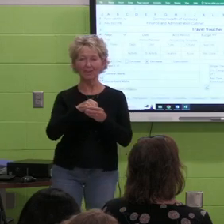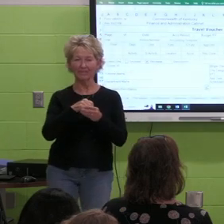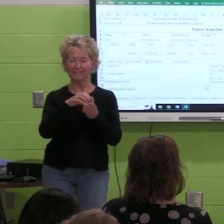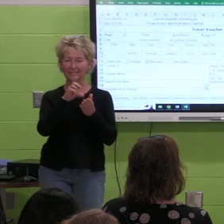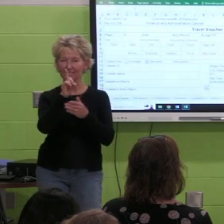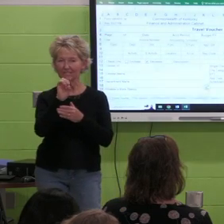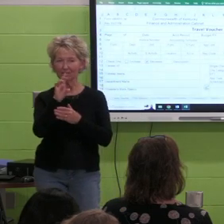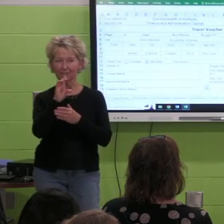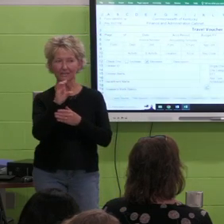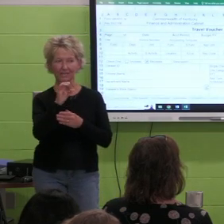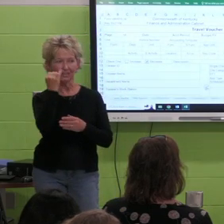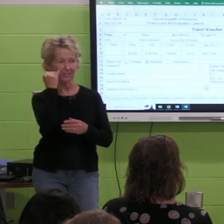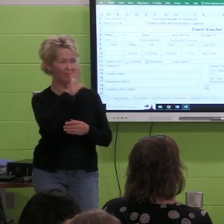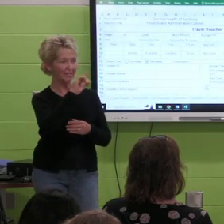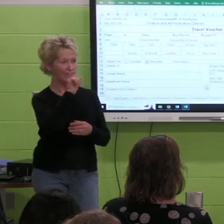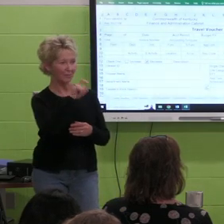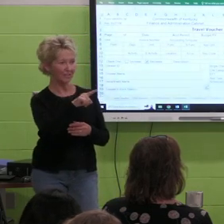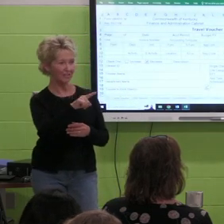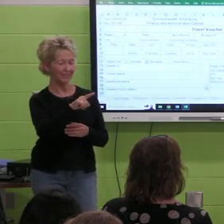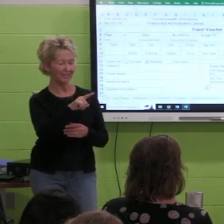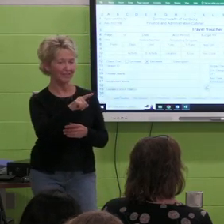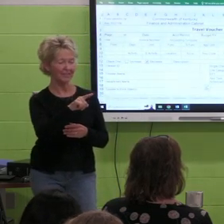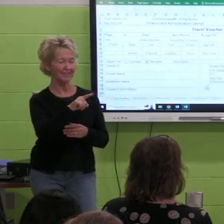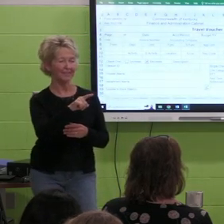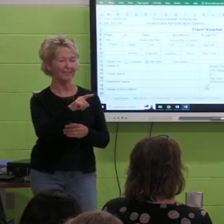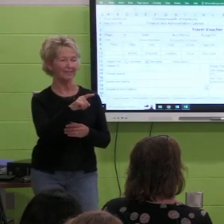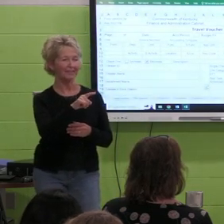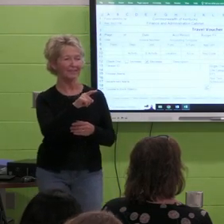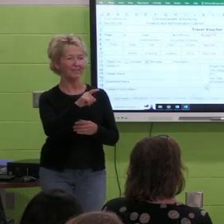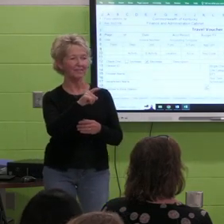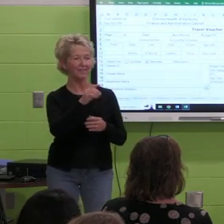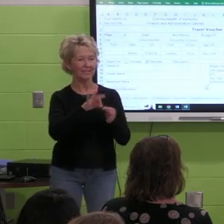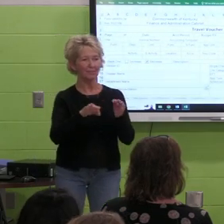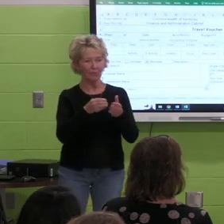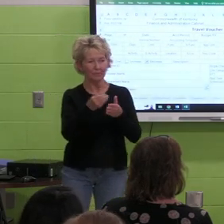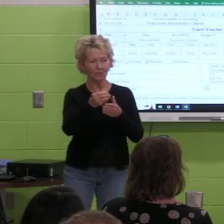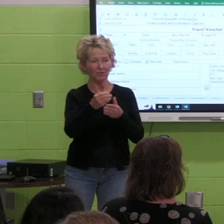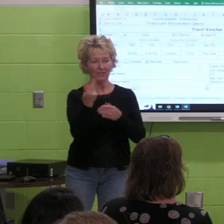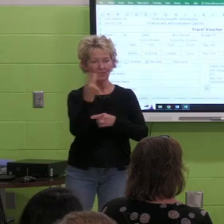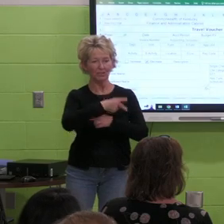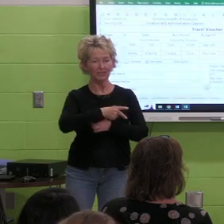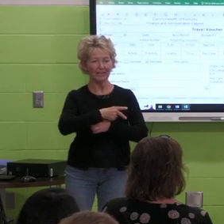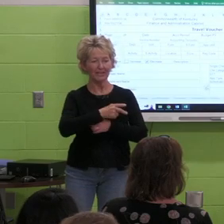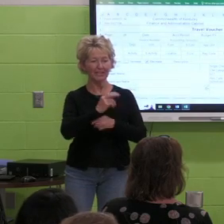Jarod's question was in my eyes was just a simple purchase two days we can get that thing done but